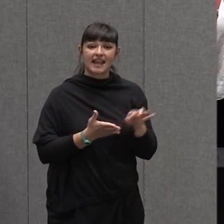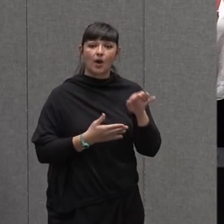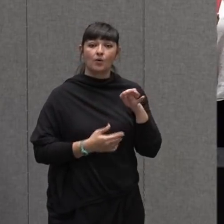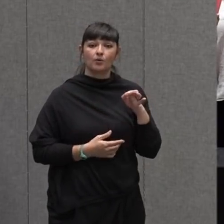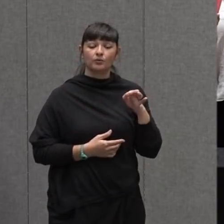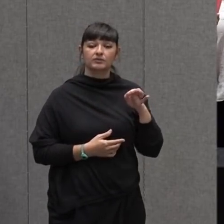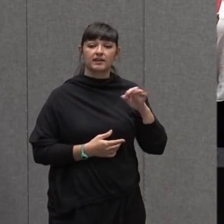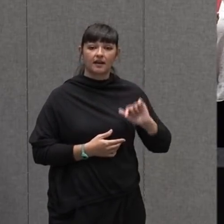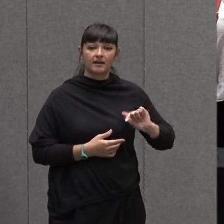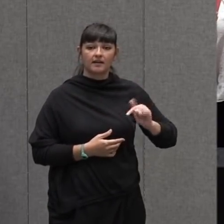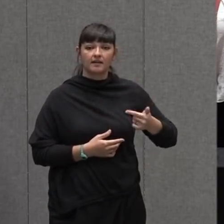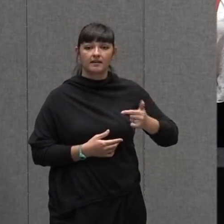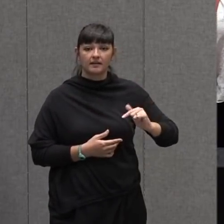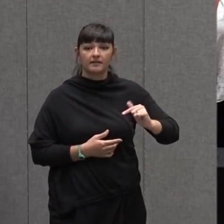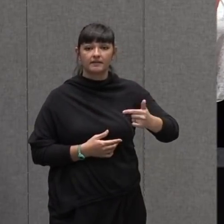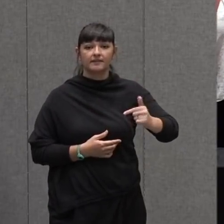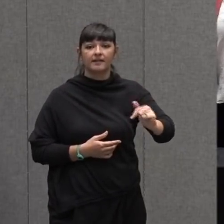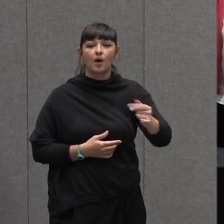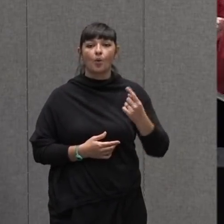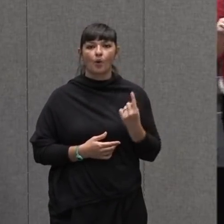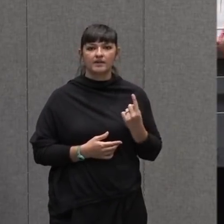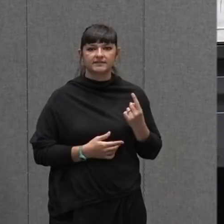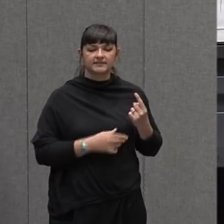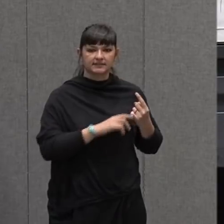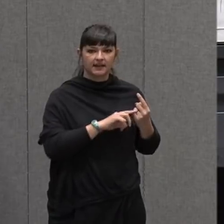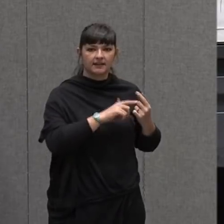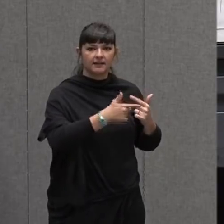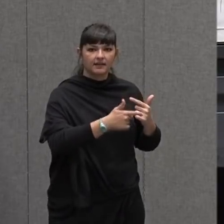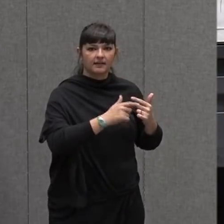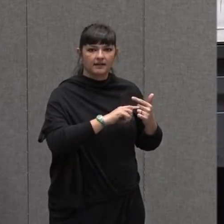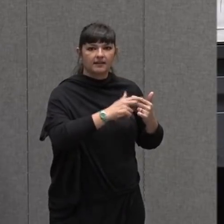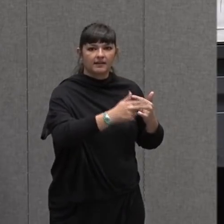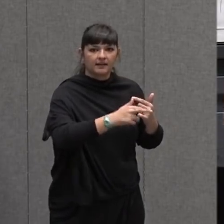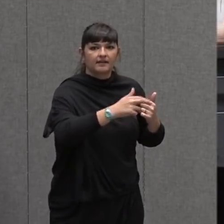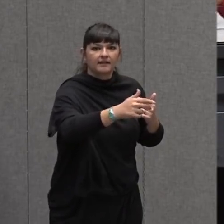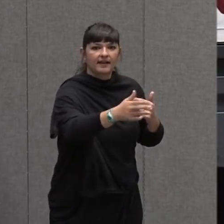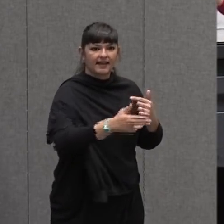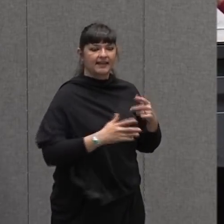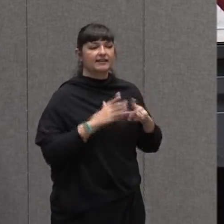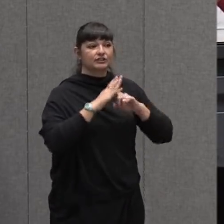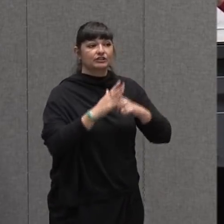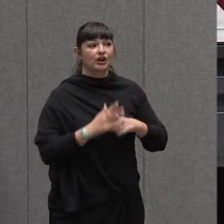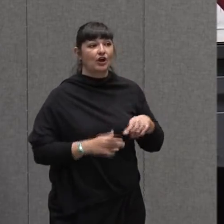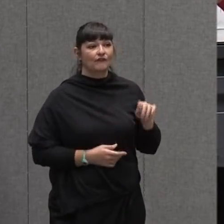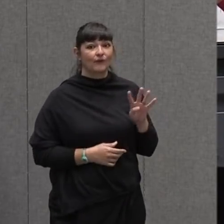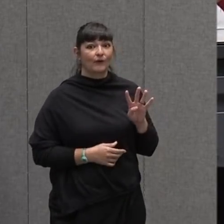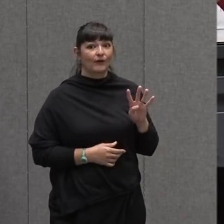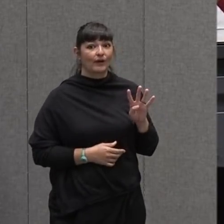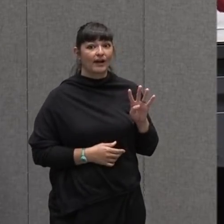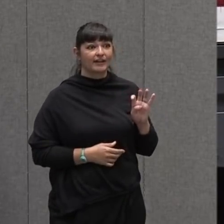And we're gonna stop at 515. All right, are you ready? And I'm gonna touch my hand to my knee.